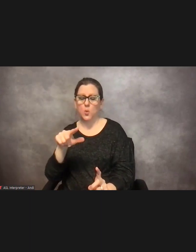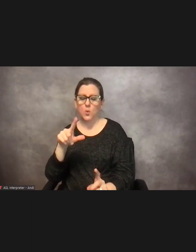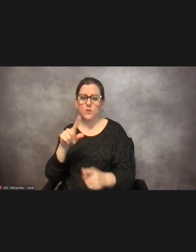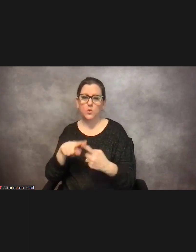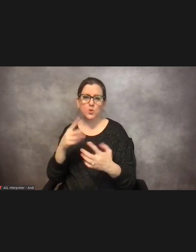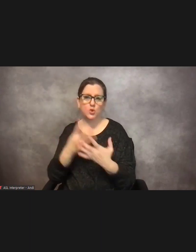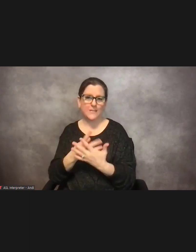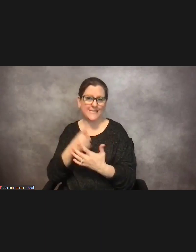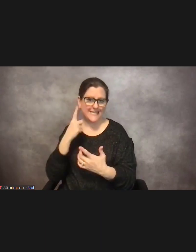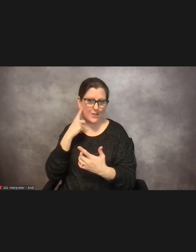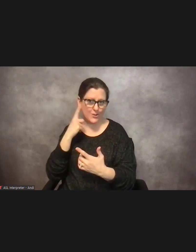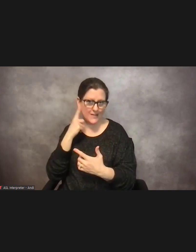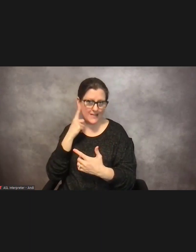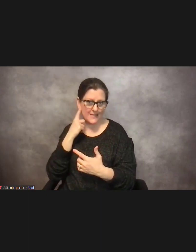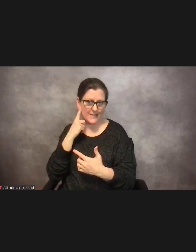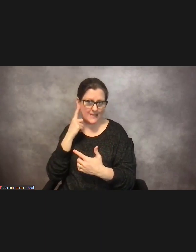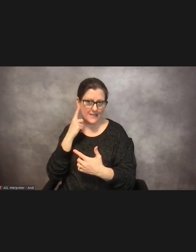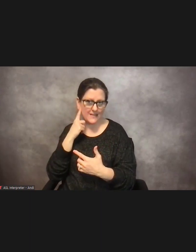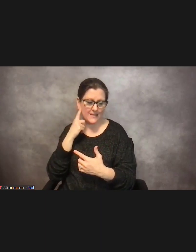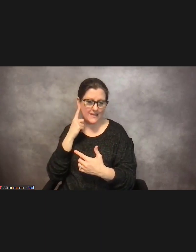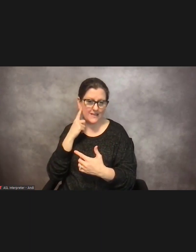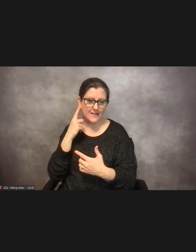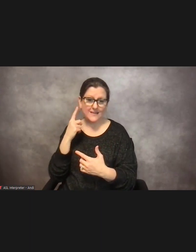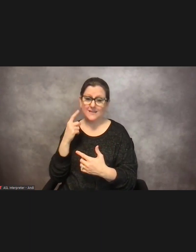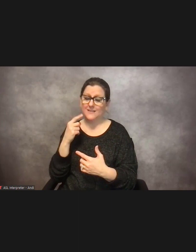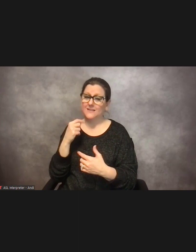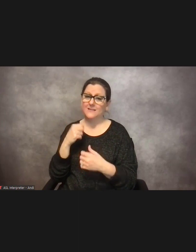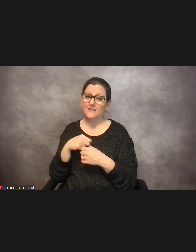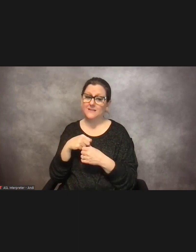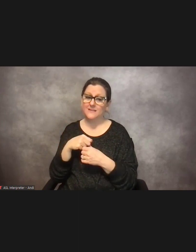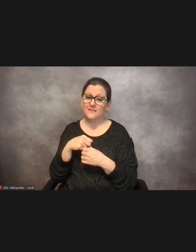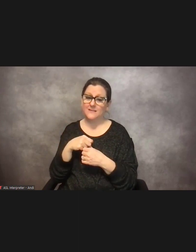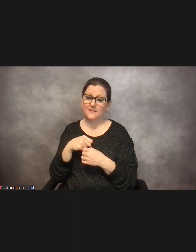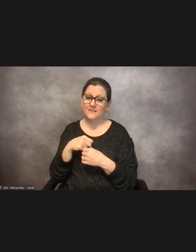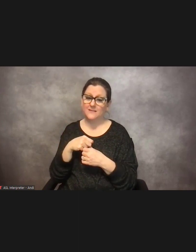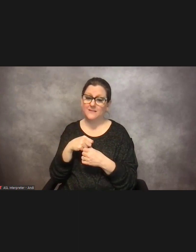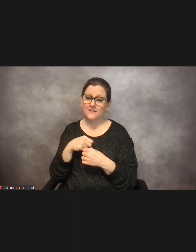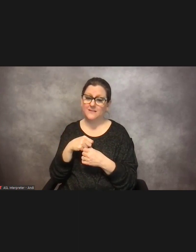subjective tool for hearing, um, screening is not done, because the